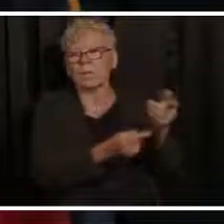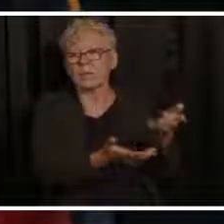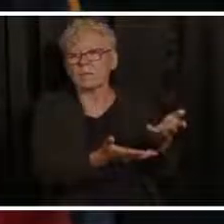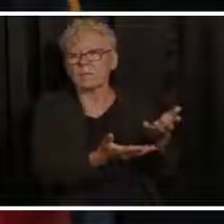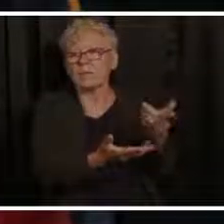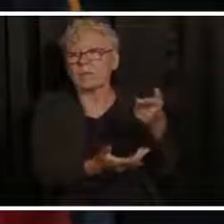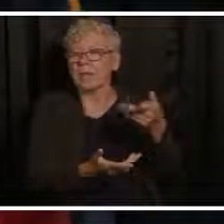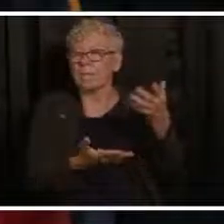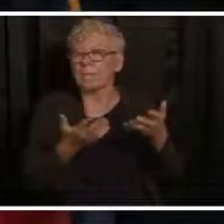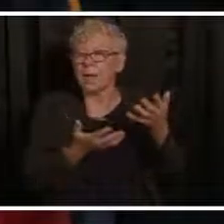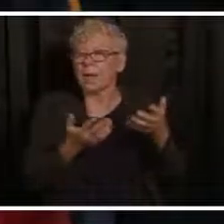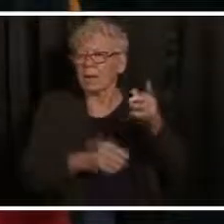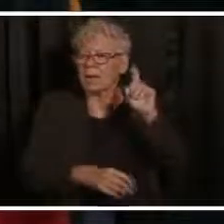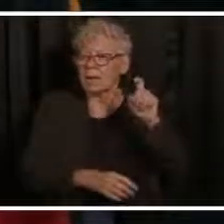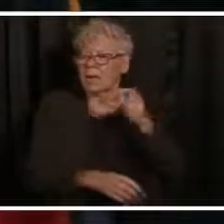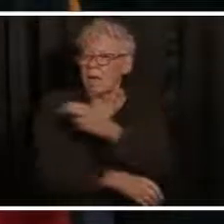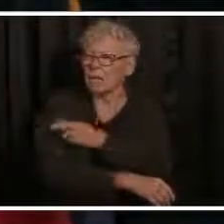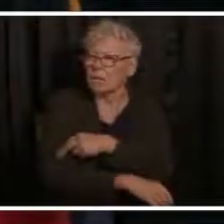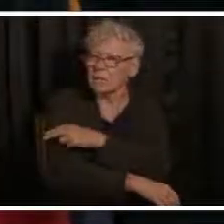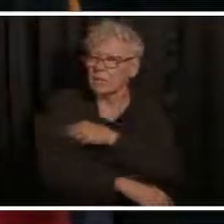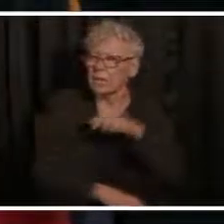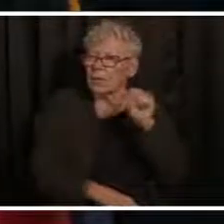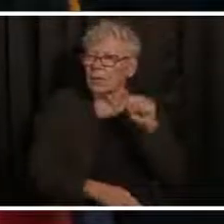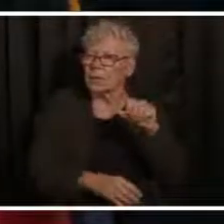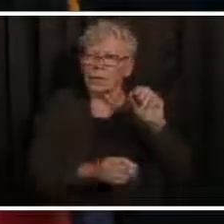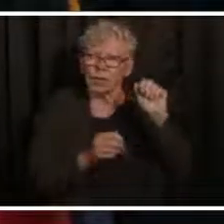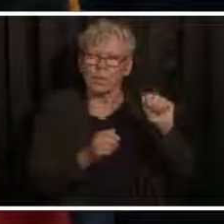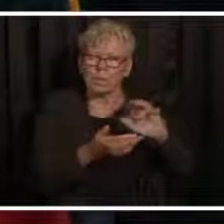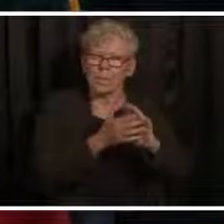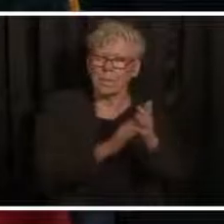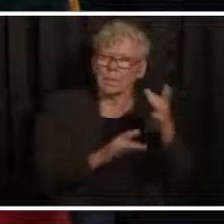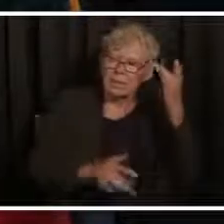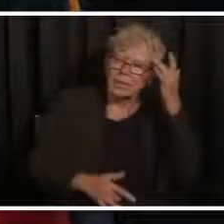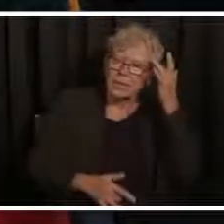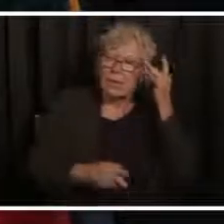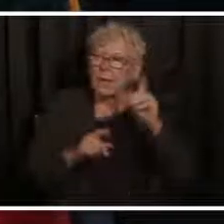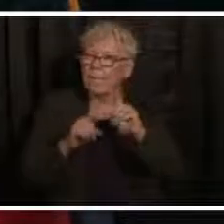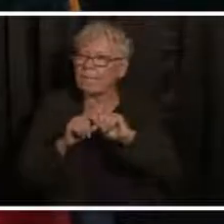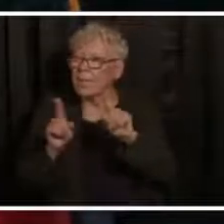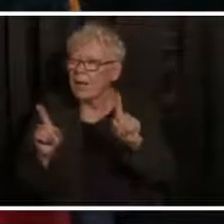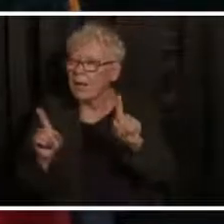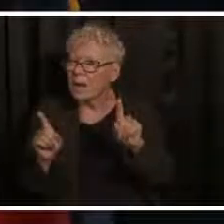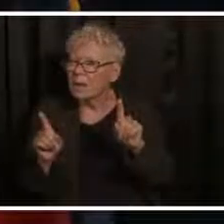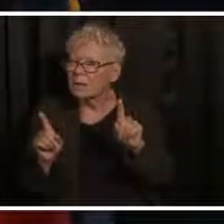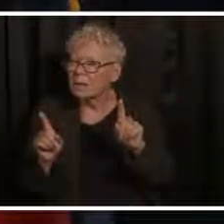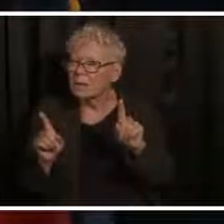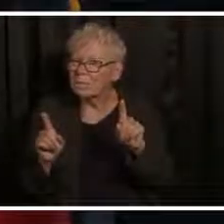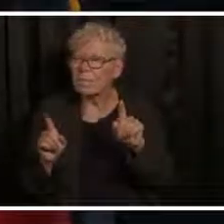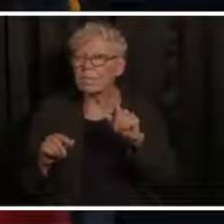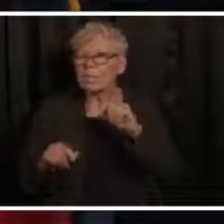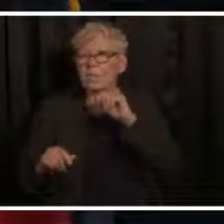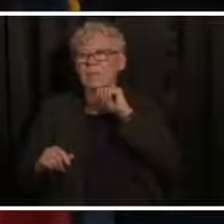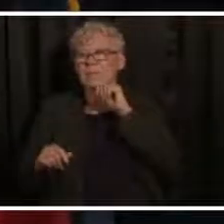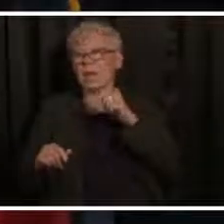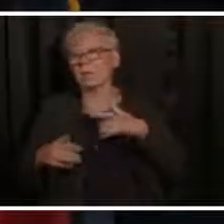hospitalized but it is more analogous to the types of pathogens and their their outcome that we've had in our community for many years because the person has immunity